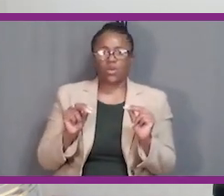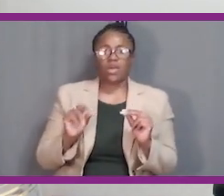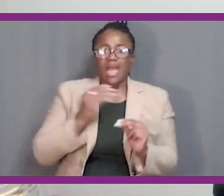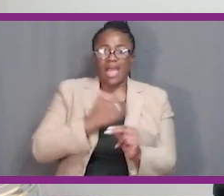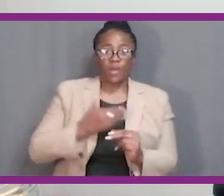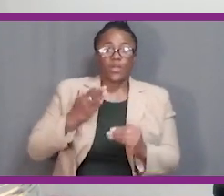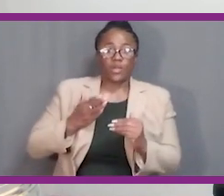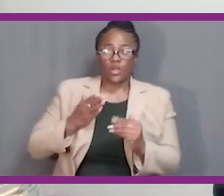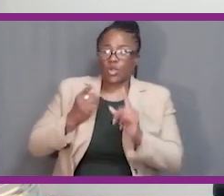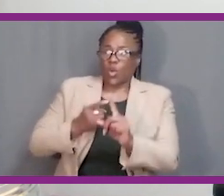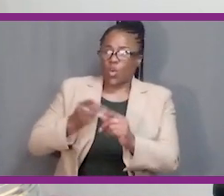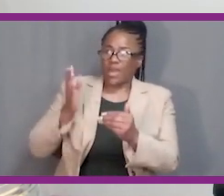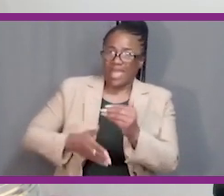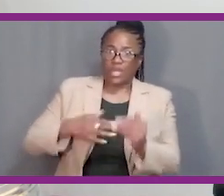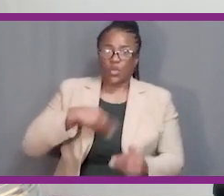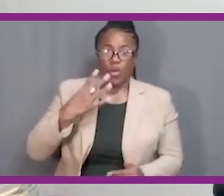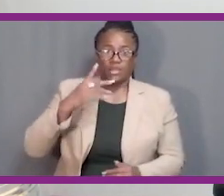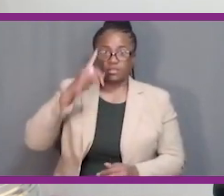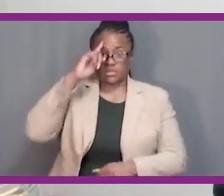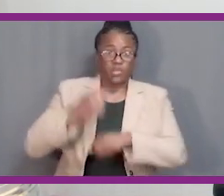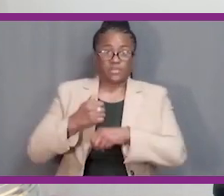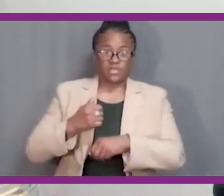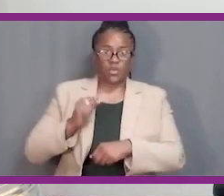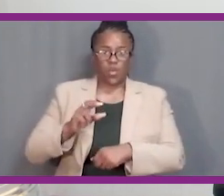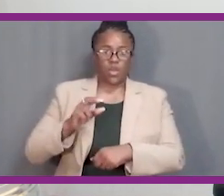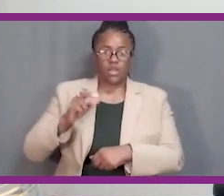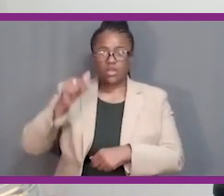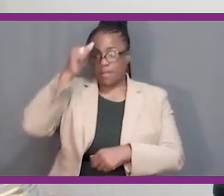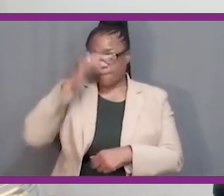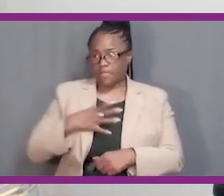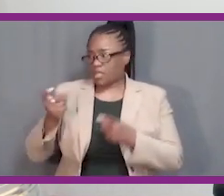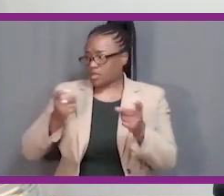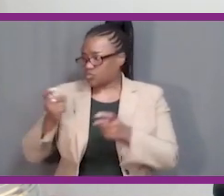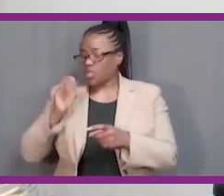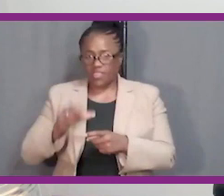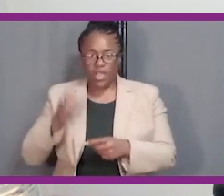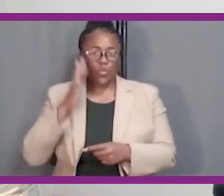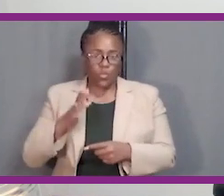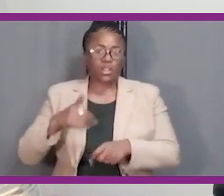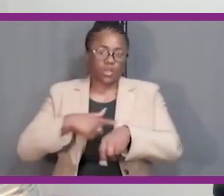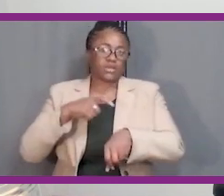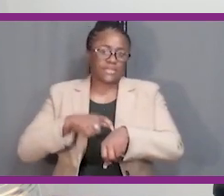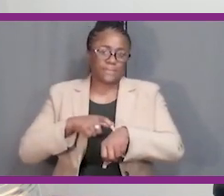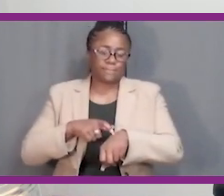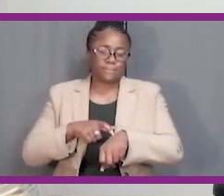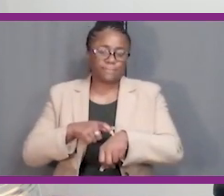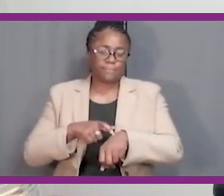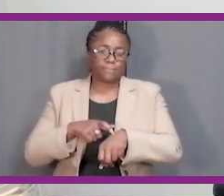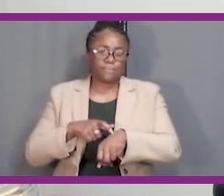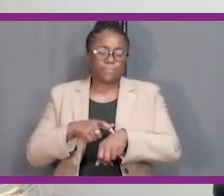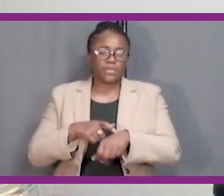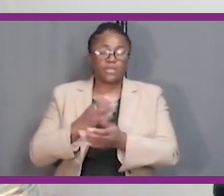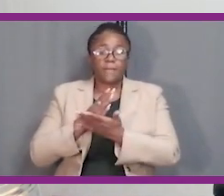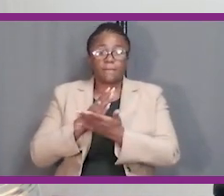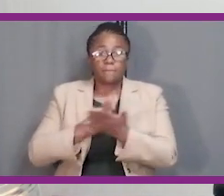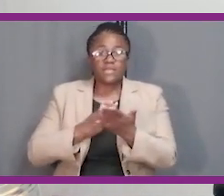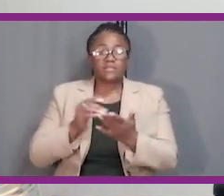take a long time. I think a piece of justice frameworks that is so important is that we are